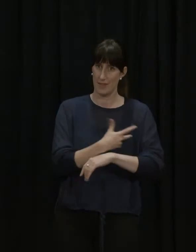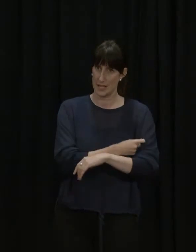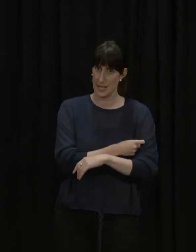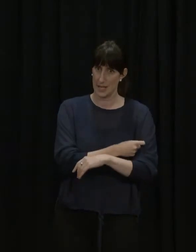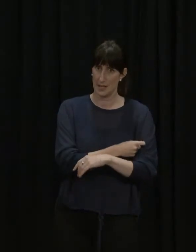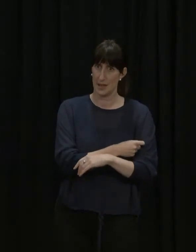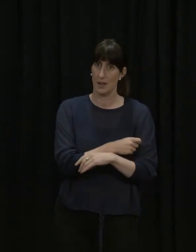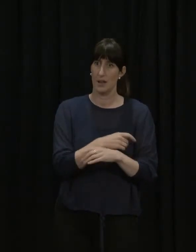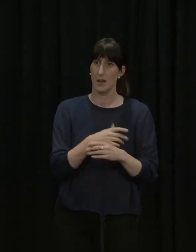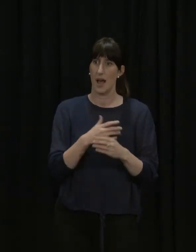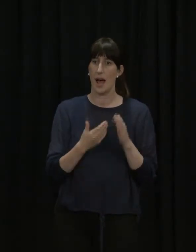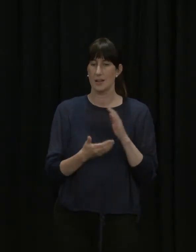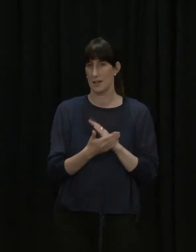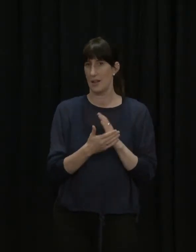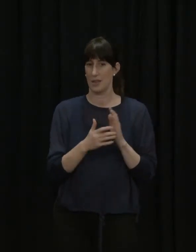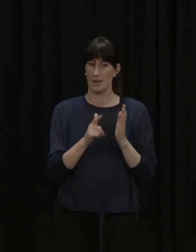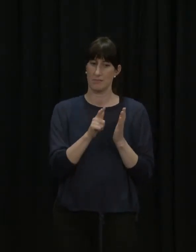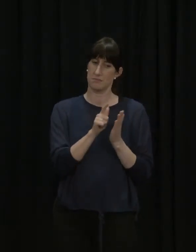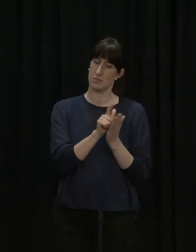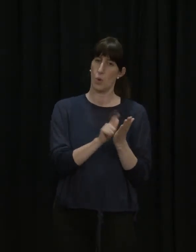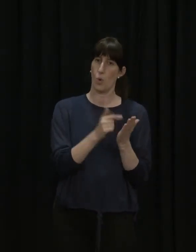medical exemptions, including